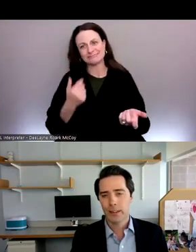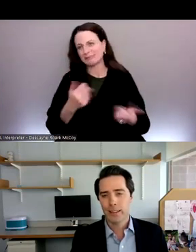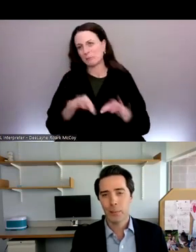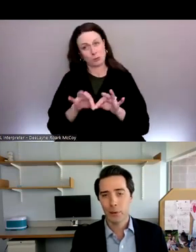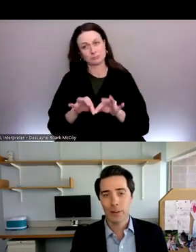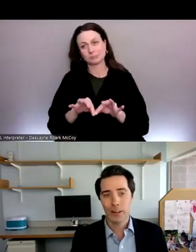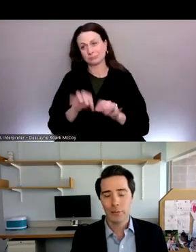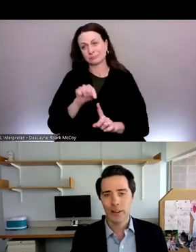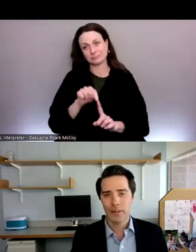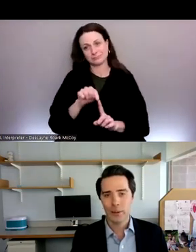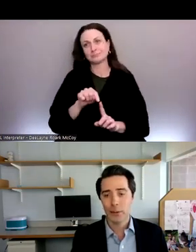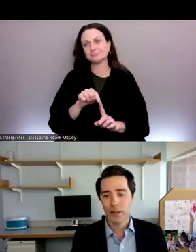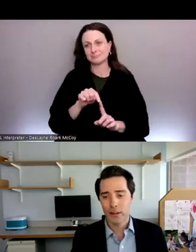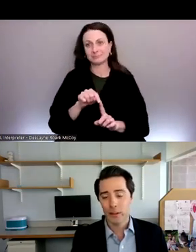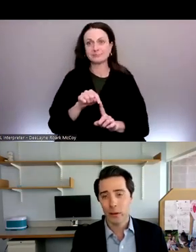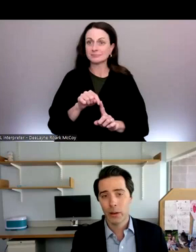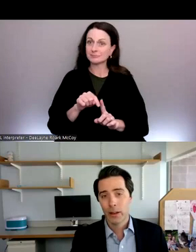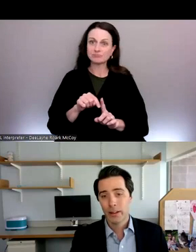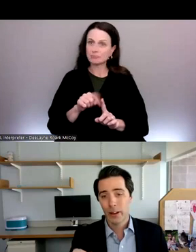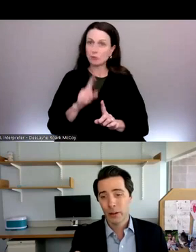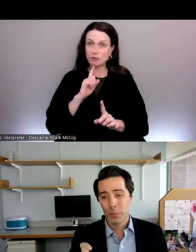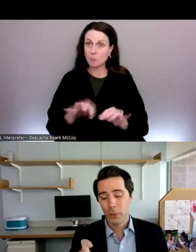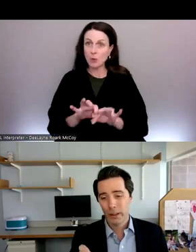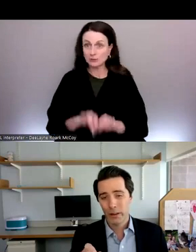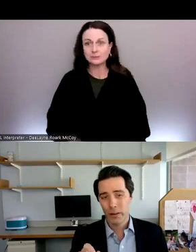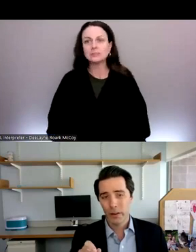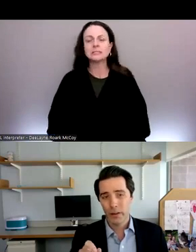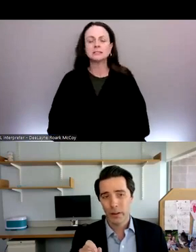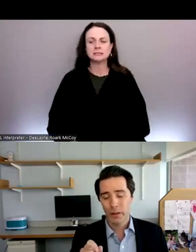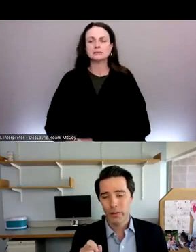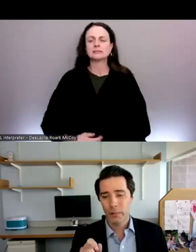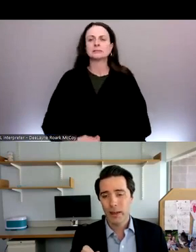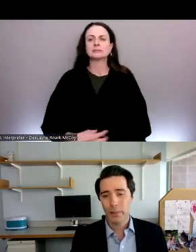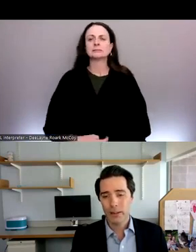um it's important that we pursue this so